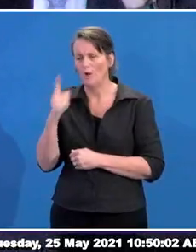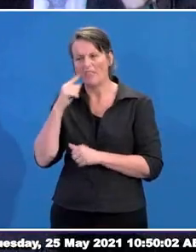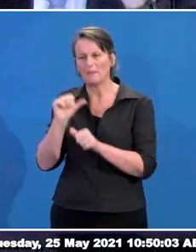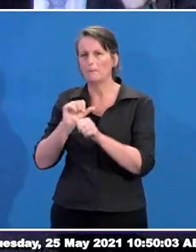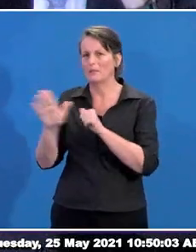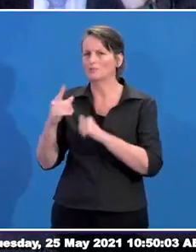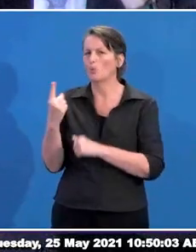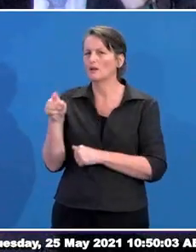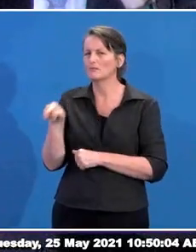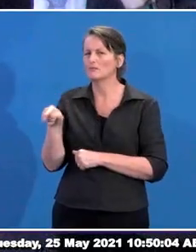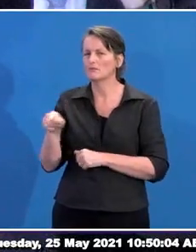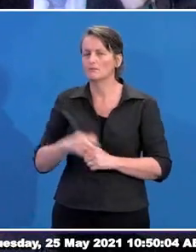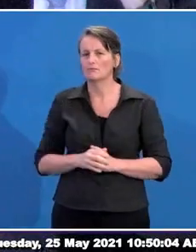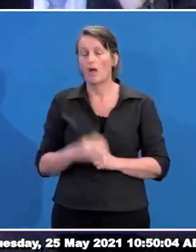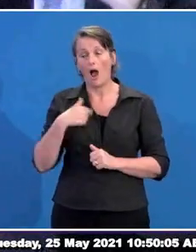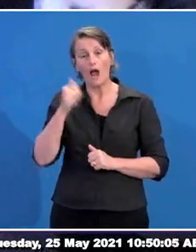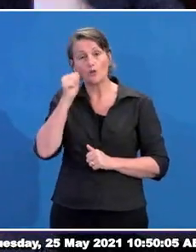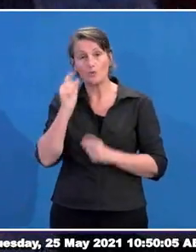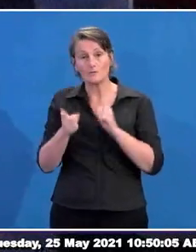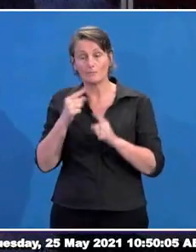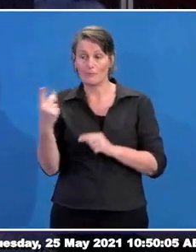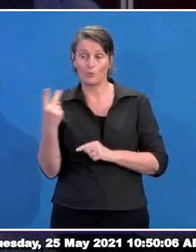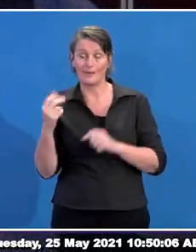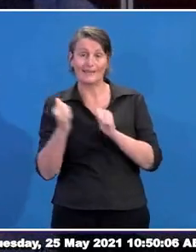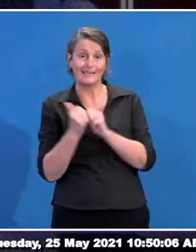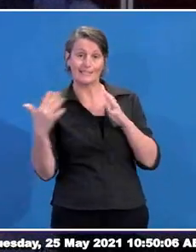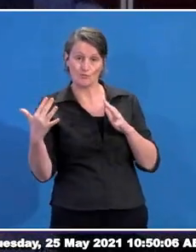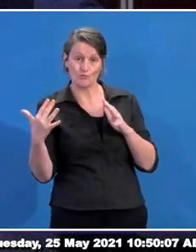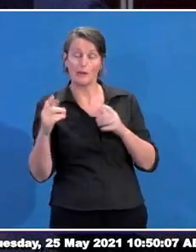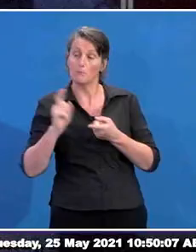And I know that we can differ in opinion and still have a conversation.